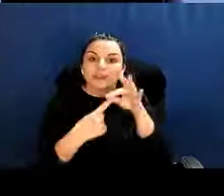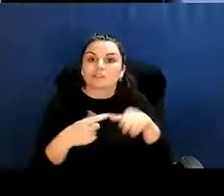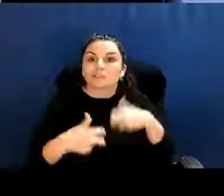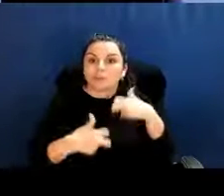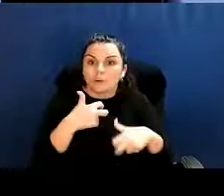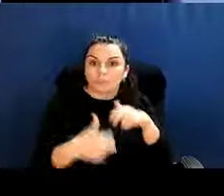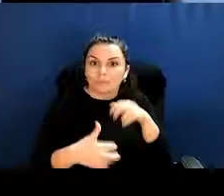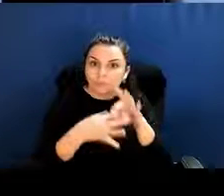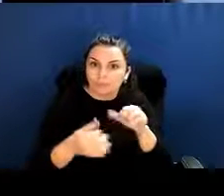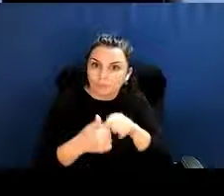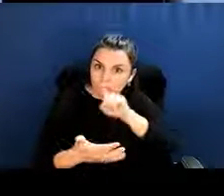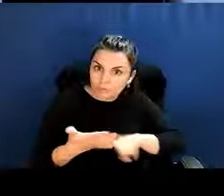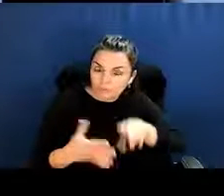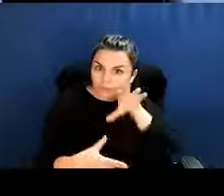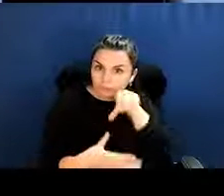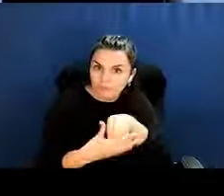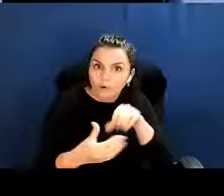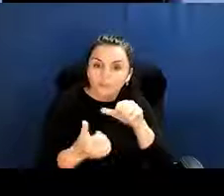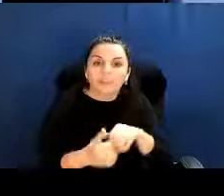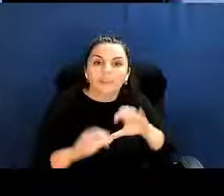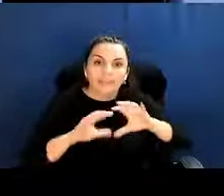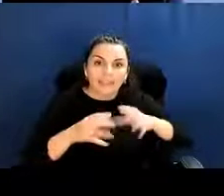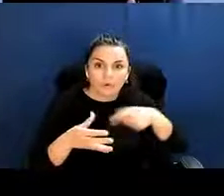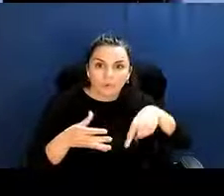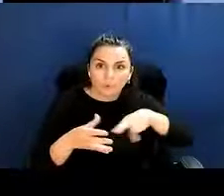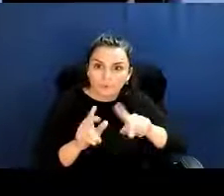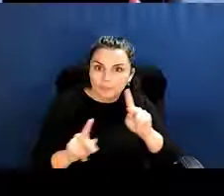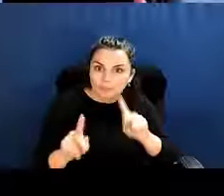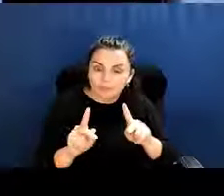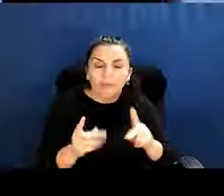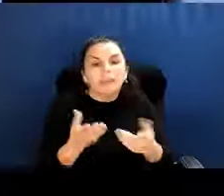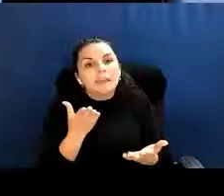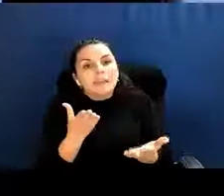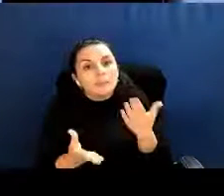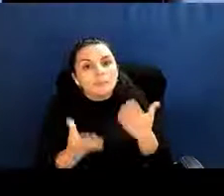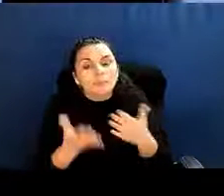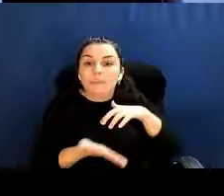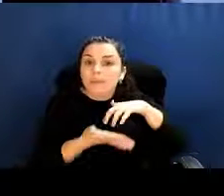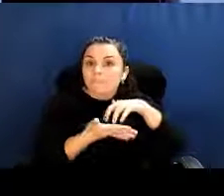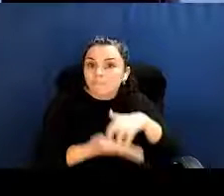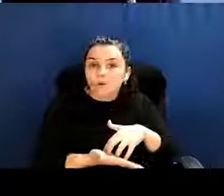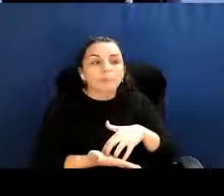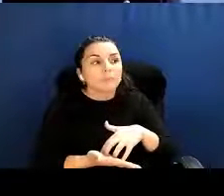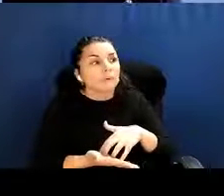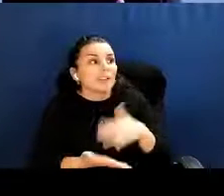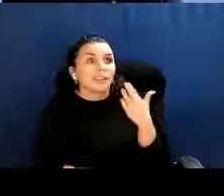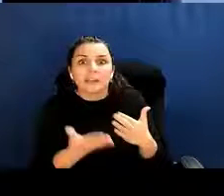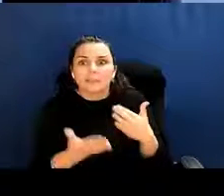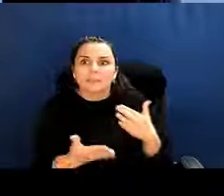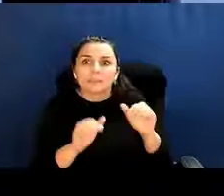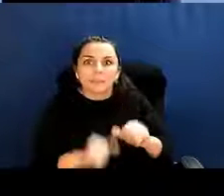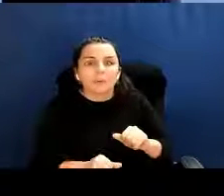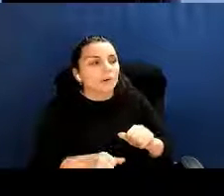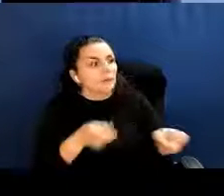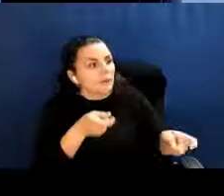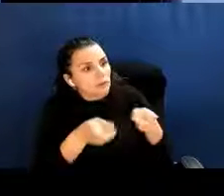that involves a category of subjects who may be vulnerable to coercion or undue influence,